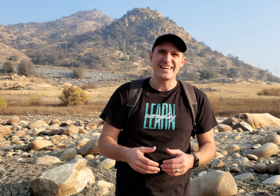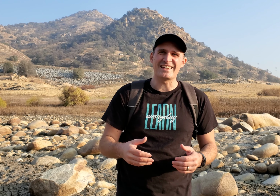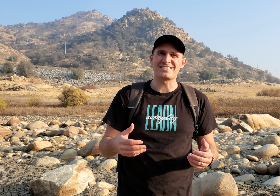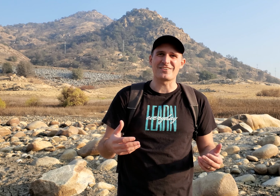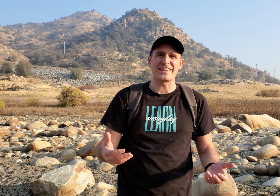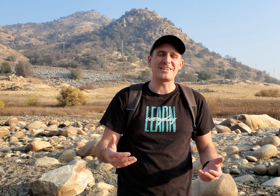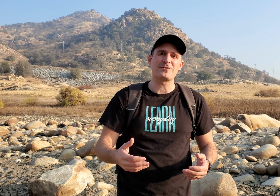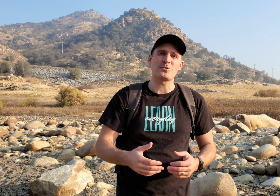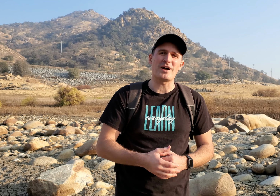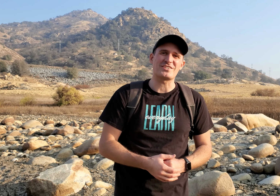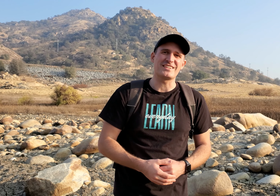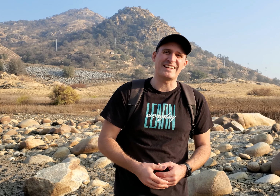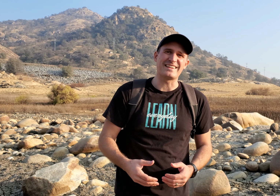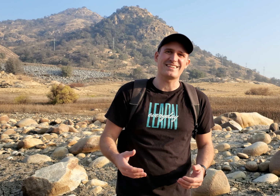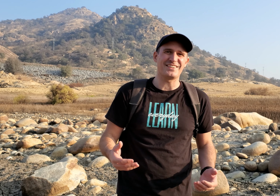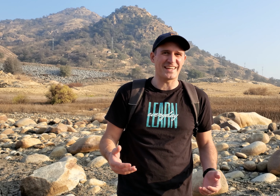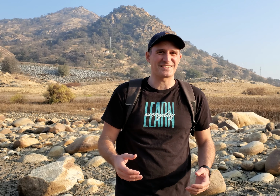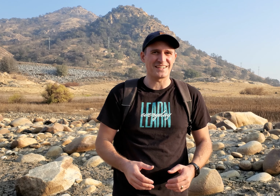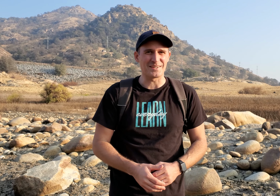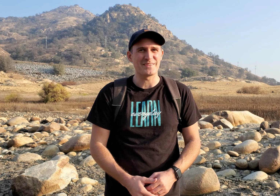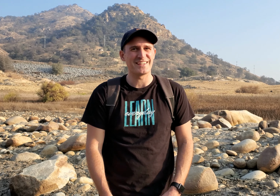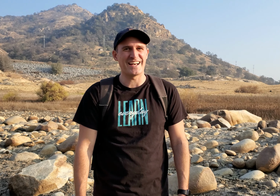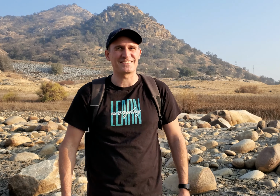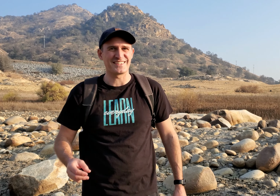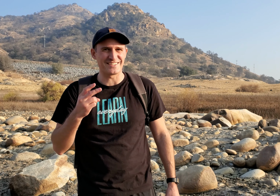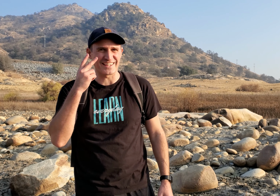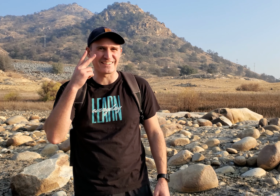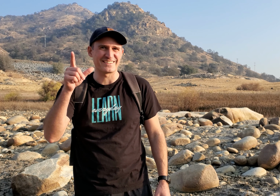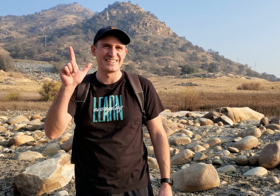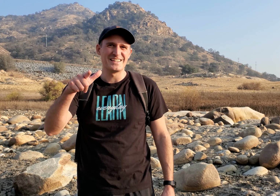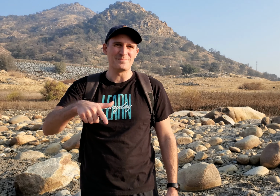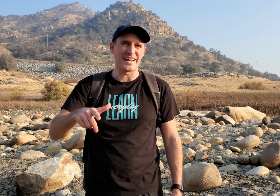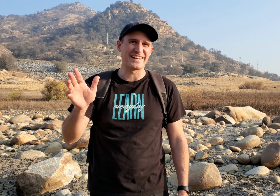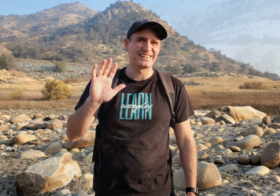and so thank you for watching and until next time I'll see you later. Bye.